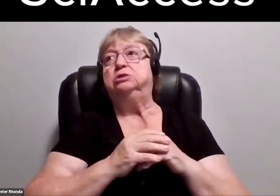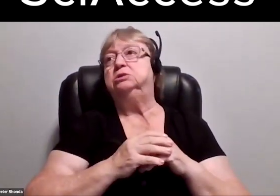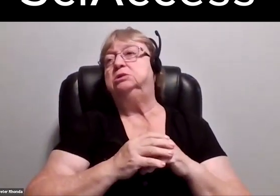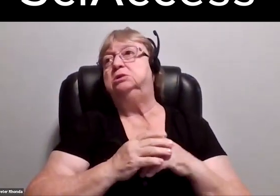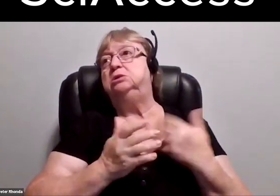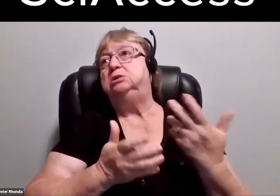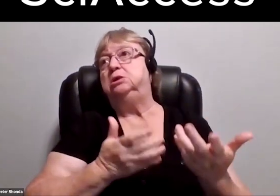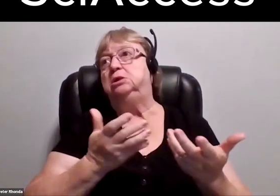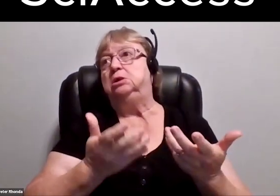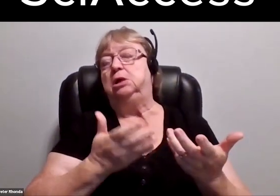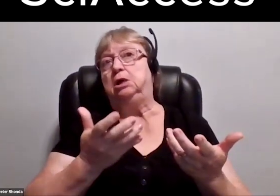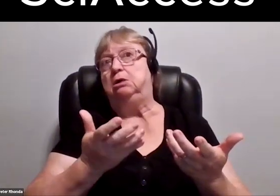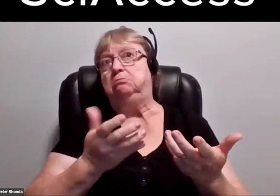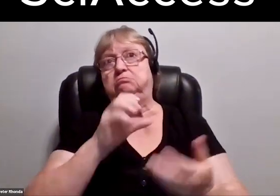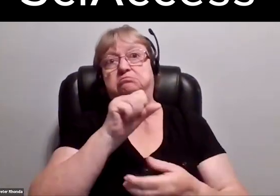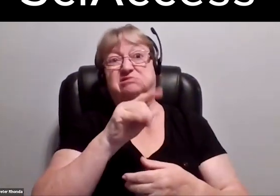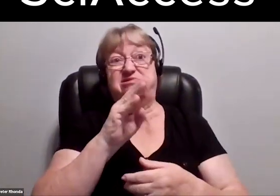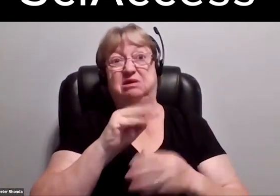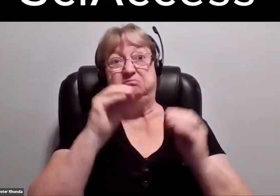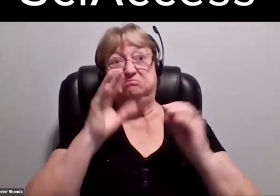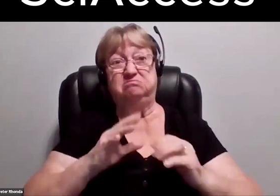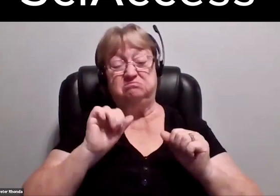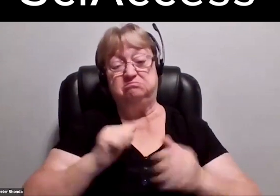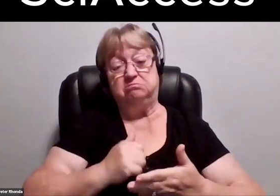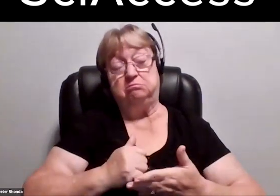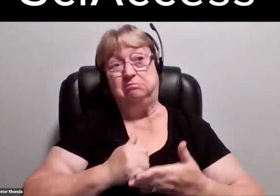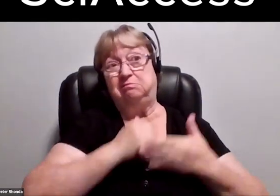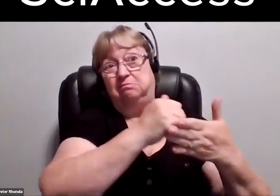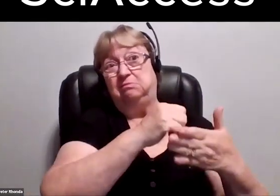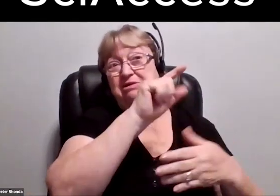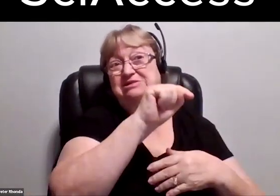Then the STEM teachers can help the TVIs who are not STEM